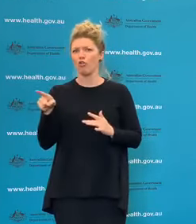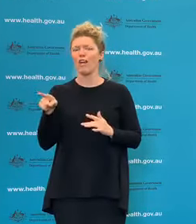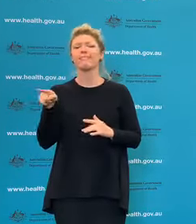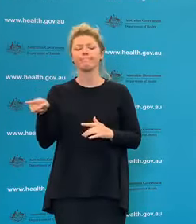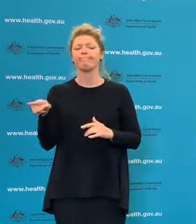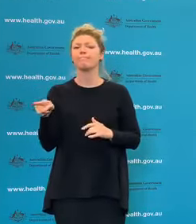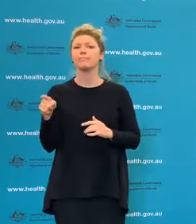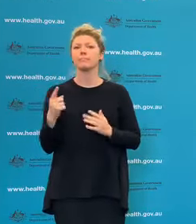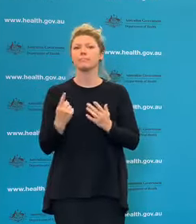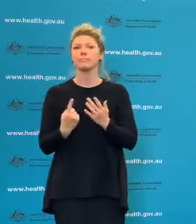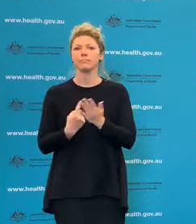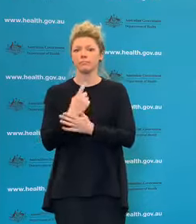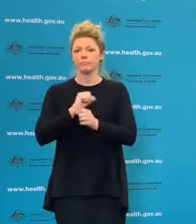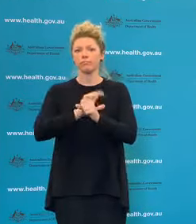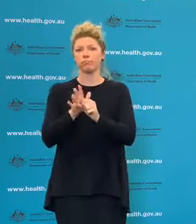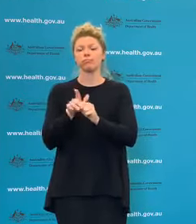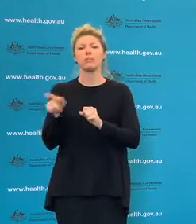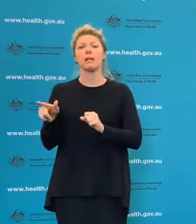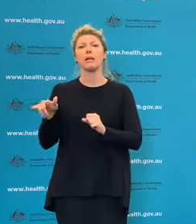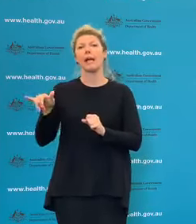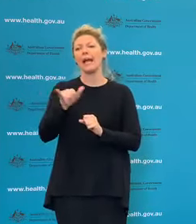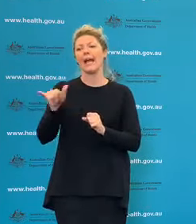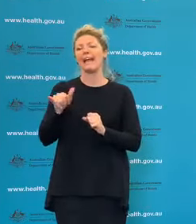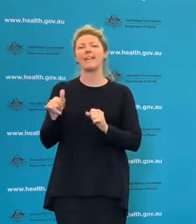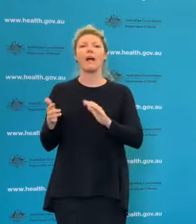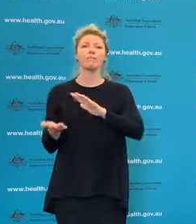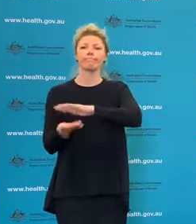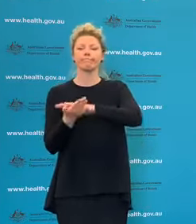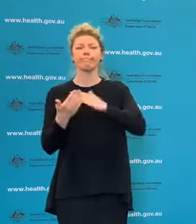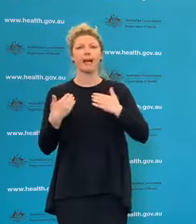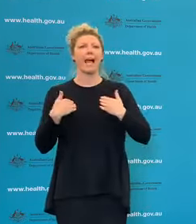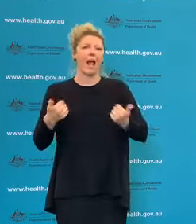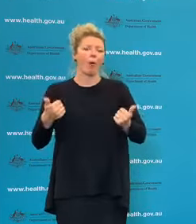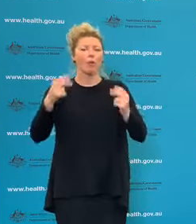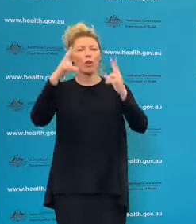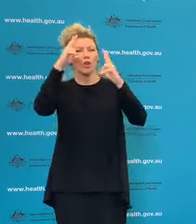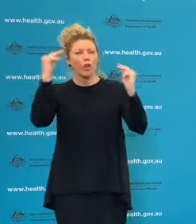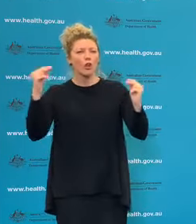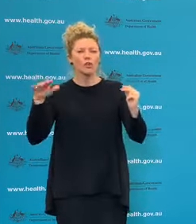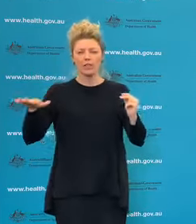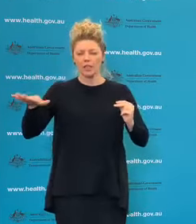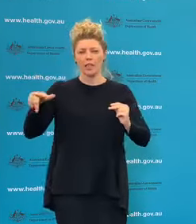people in health care sector or managed health care sector. What kind of numbers are we seeing in terms of